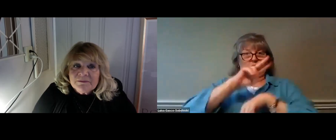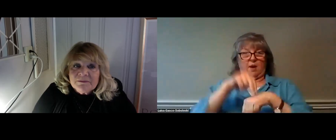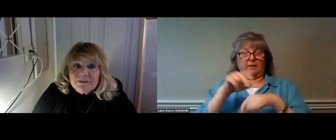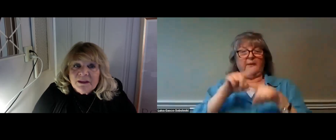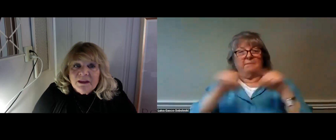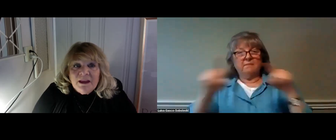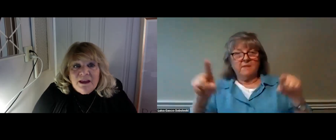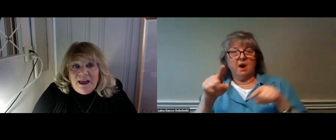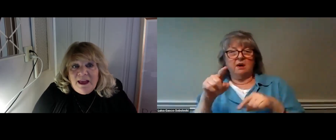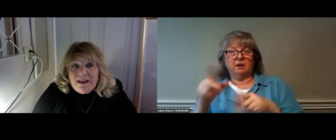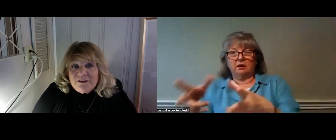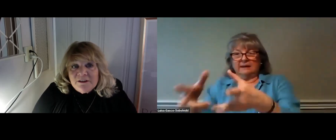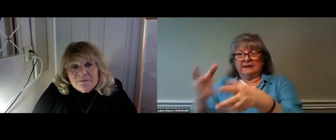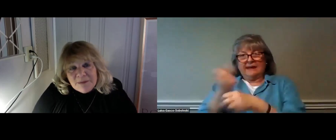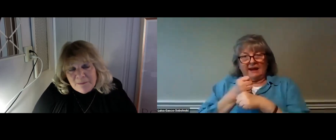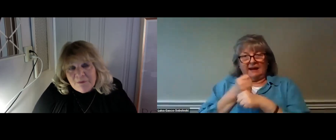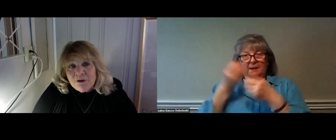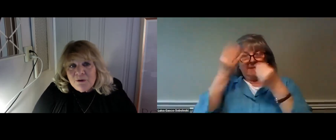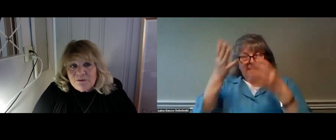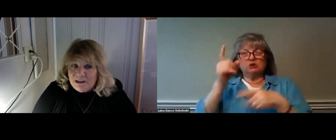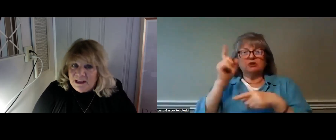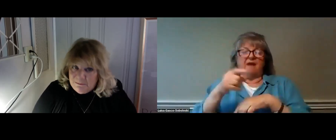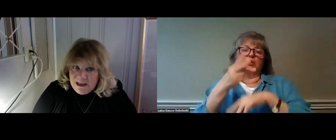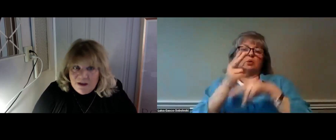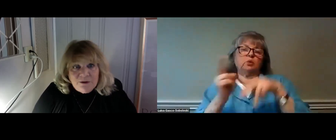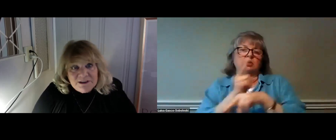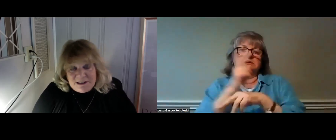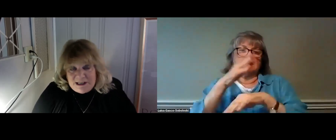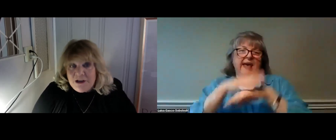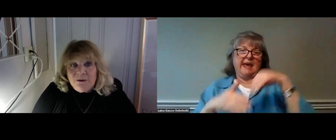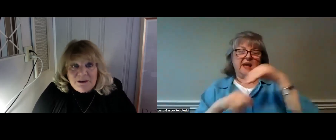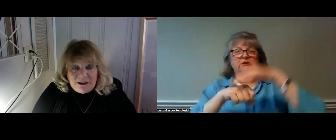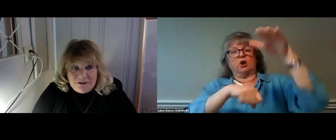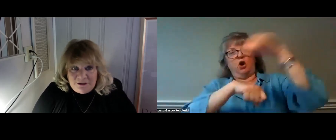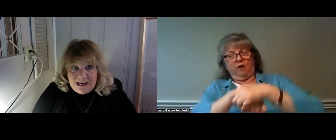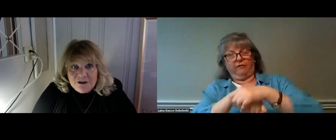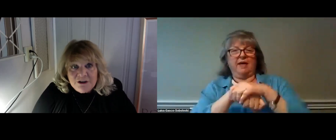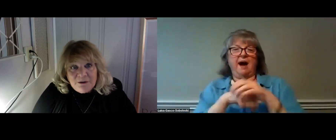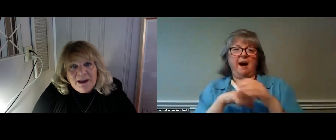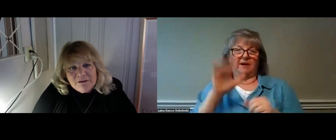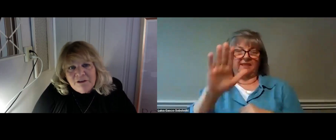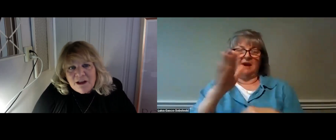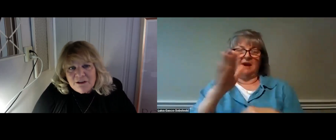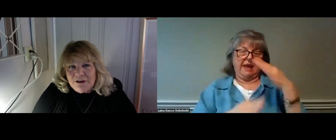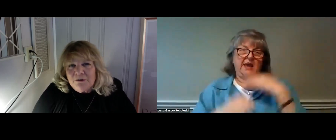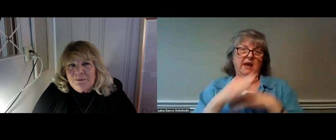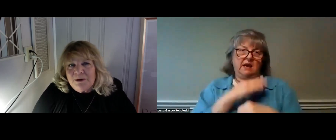And people who, like me, who can see you and understand you, I can follow you, but